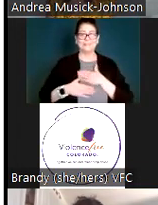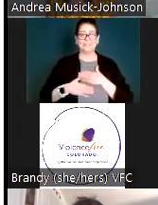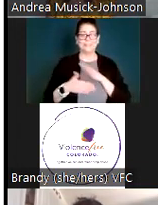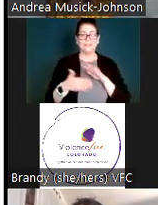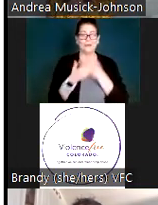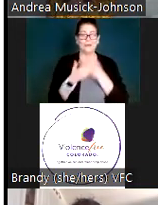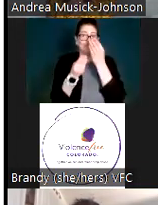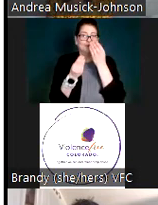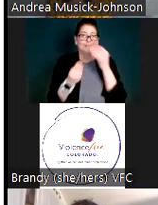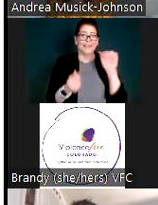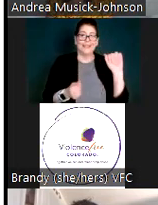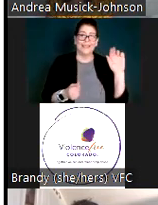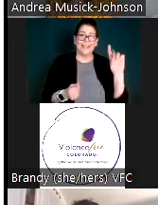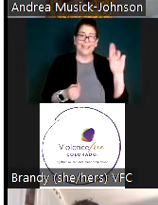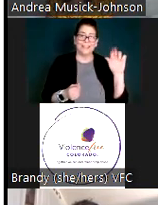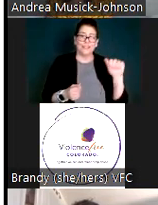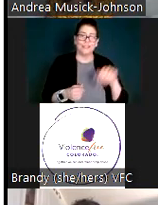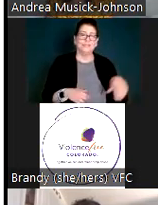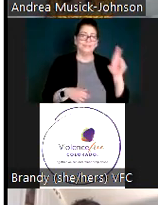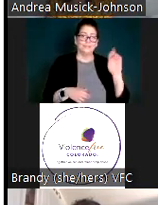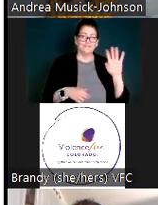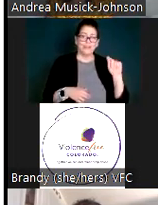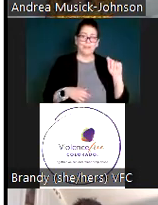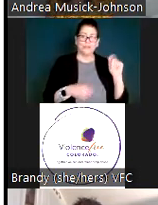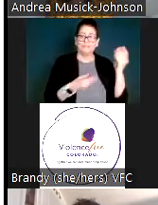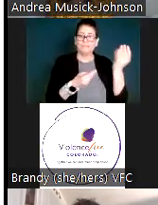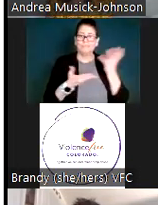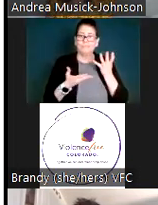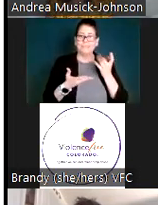Andrea that you and Robert shared with us today. I think that this will be a really great resource